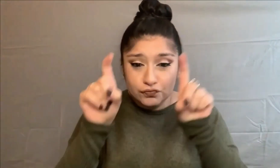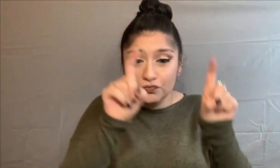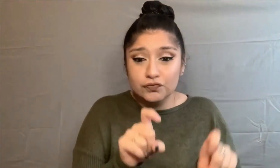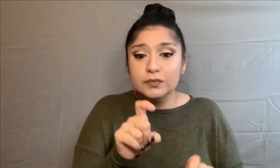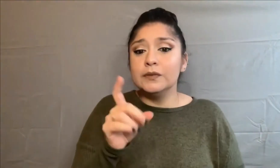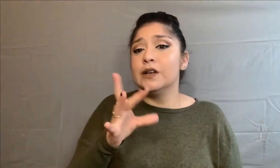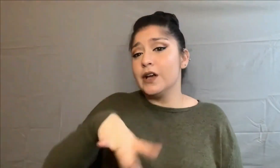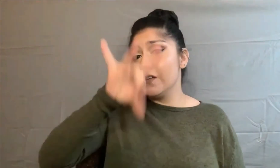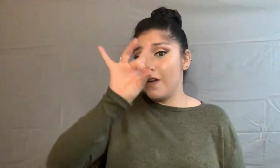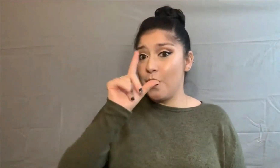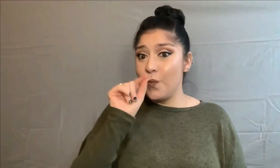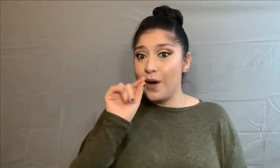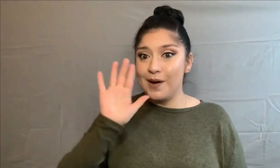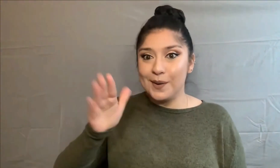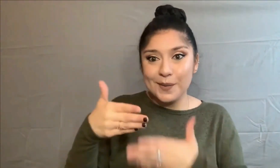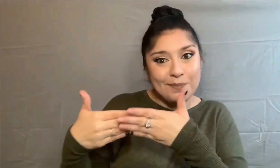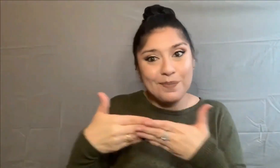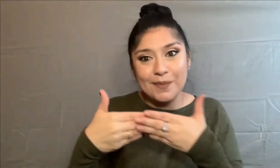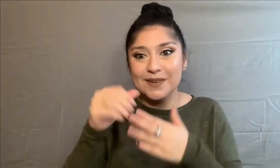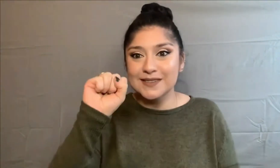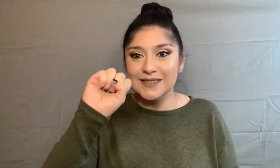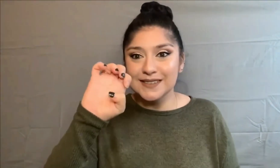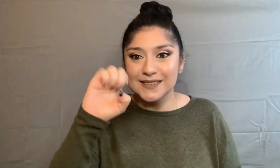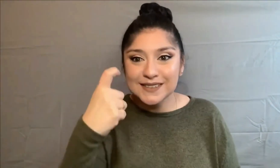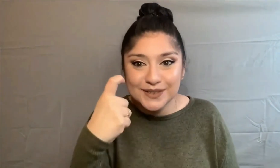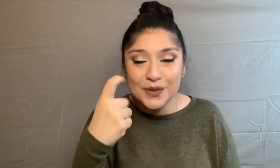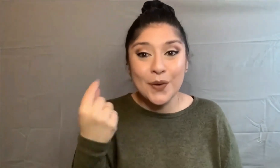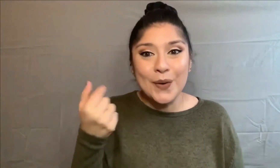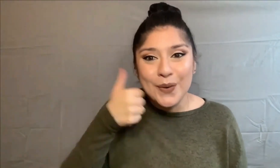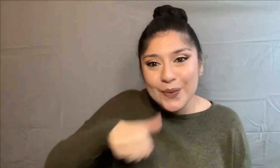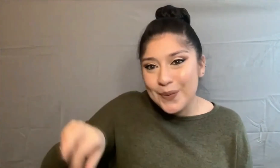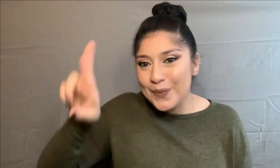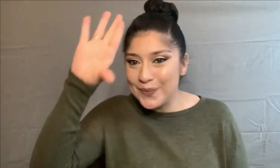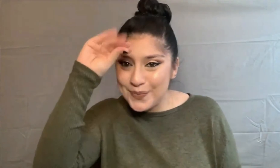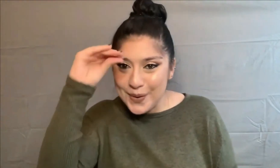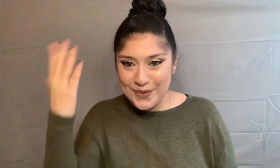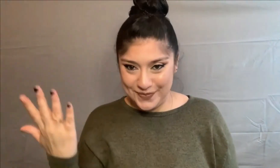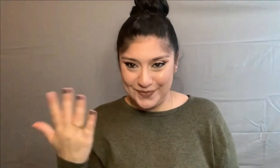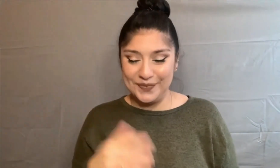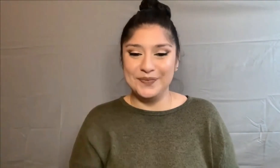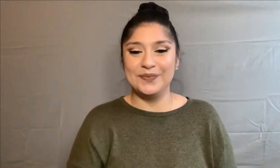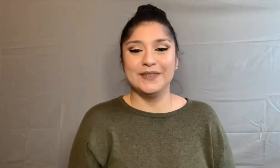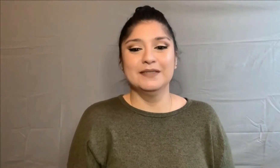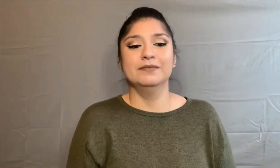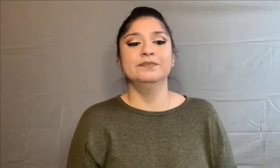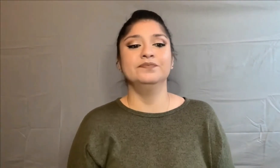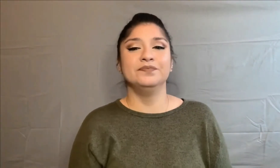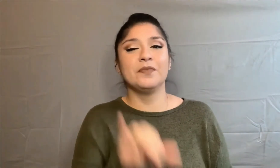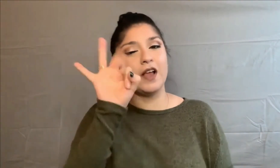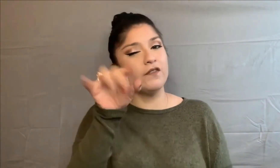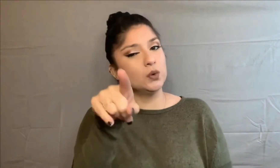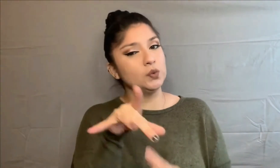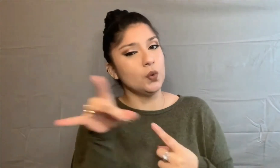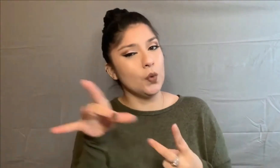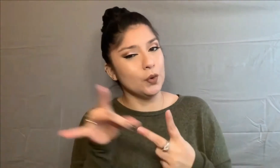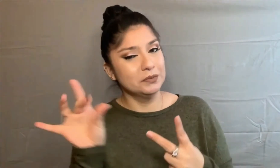You might also find out your baby's sex, if you choose.